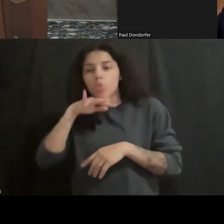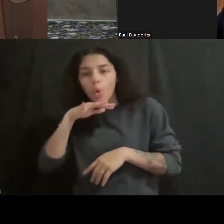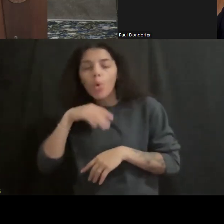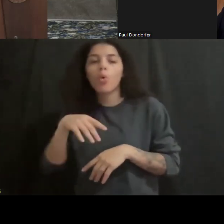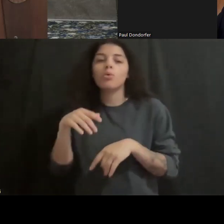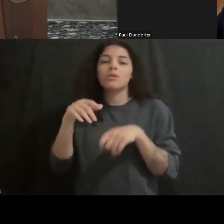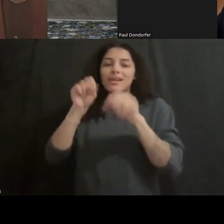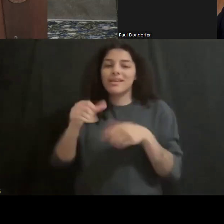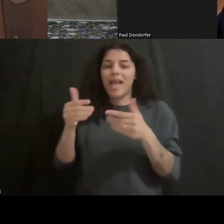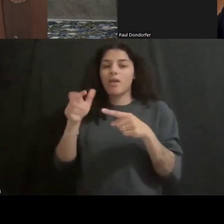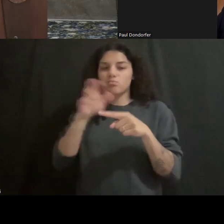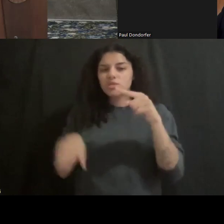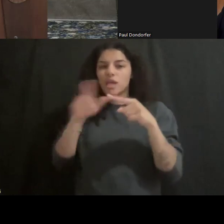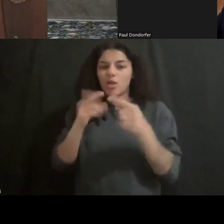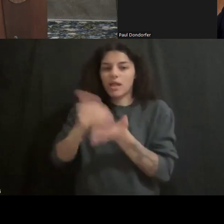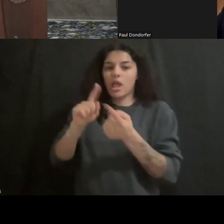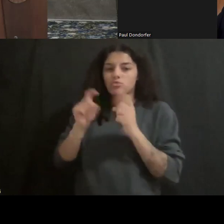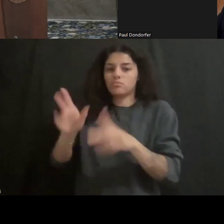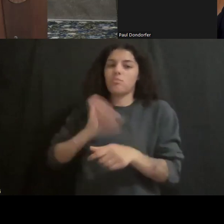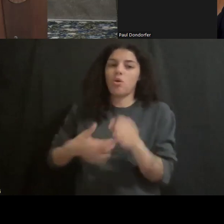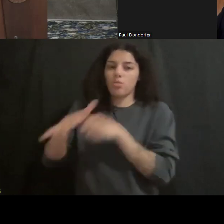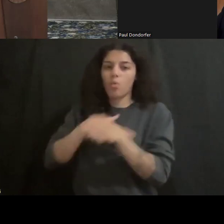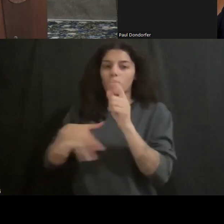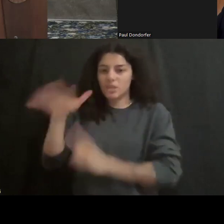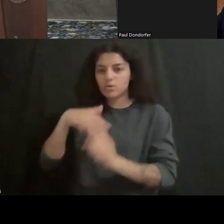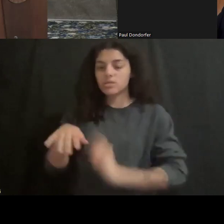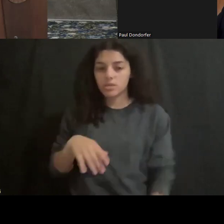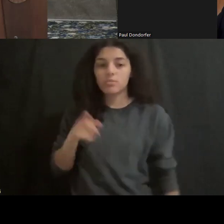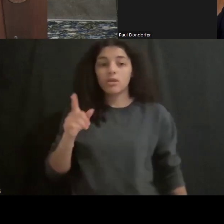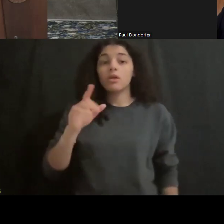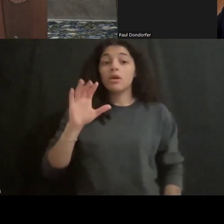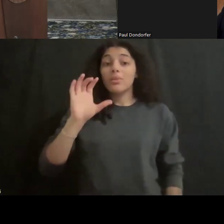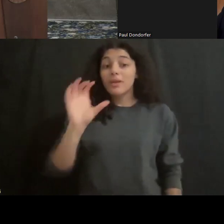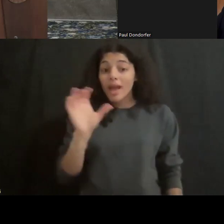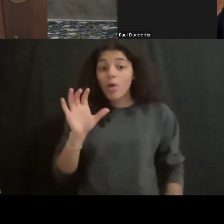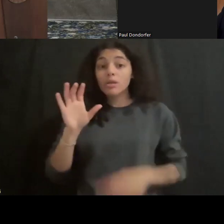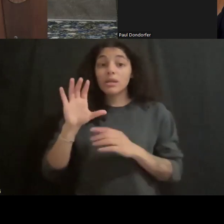The county climate action plan has strategies to address sustainable materials management